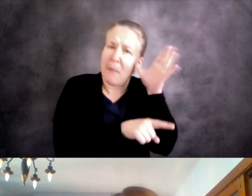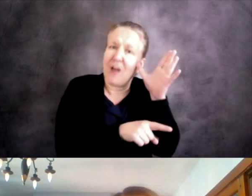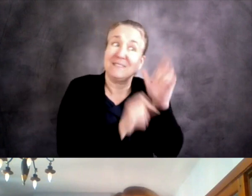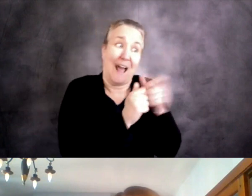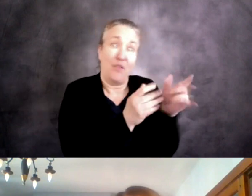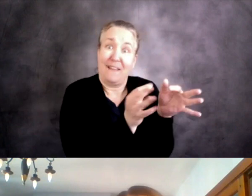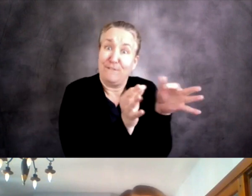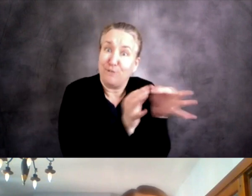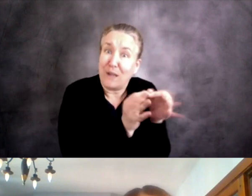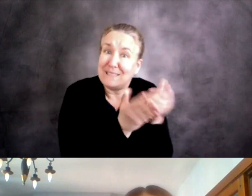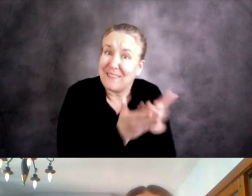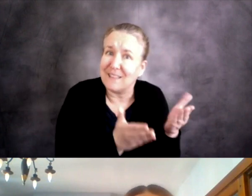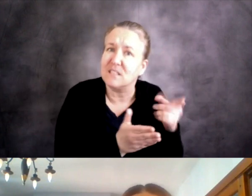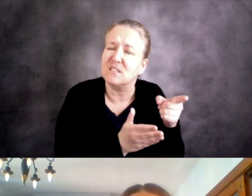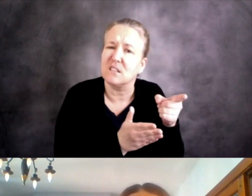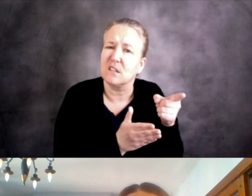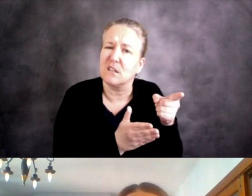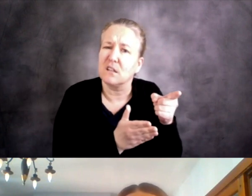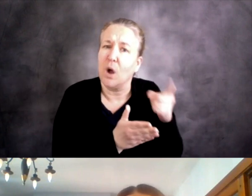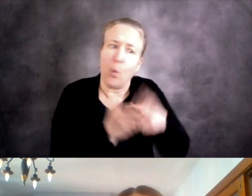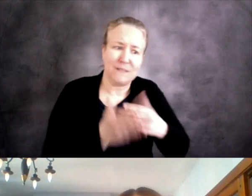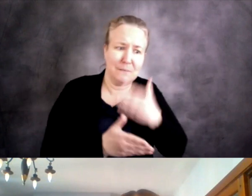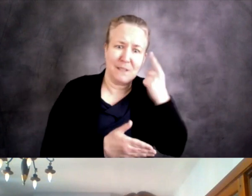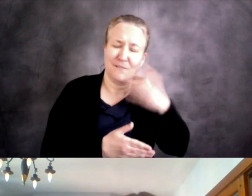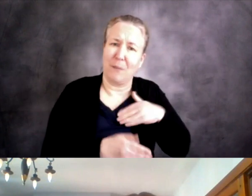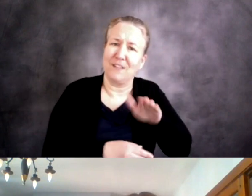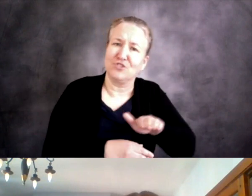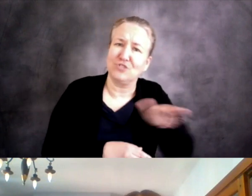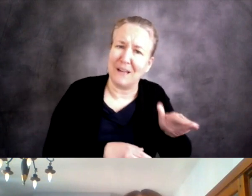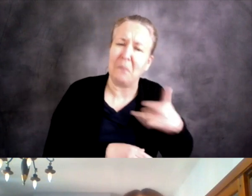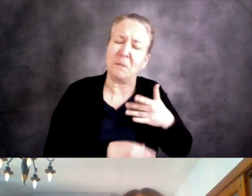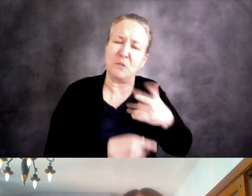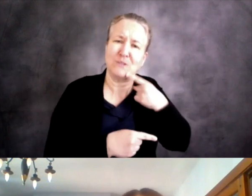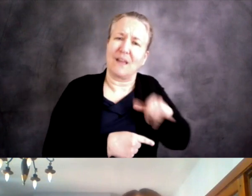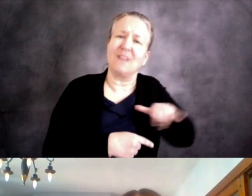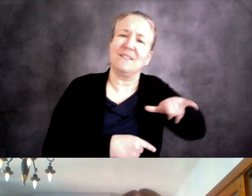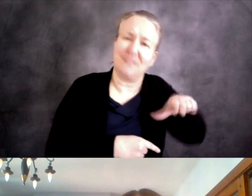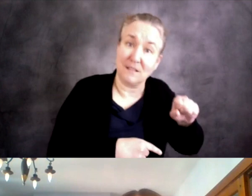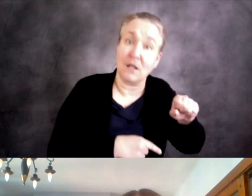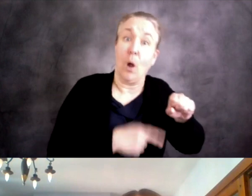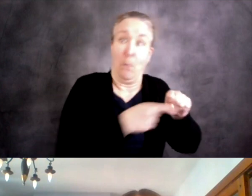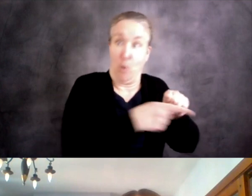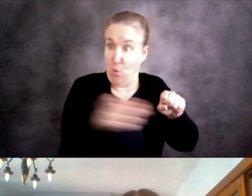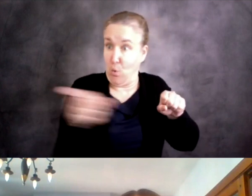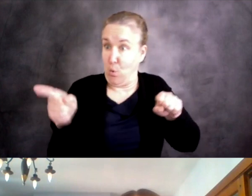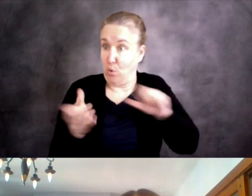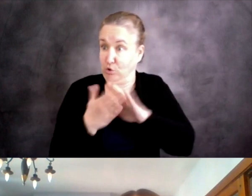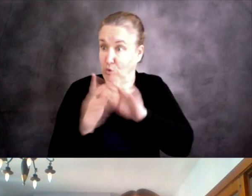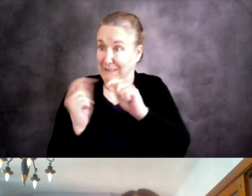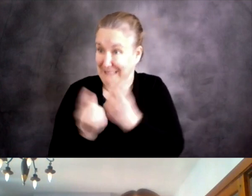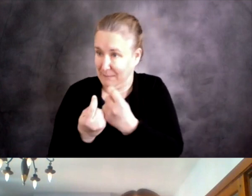as “This is what's best for my child” but you need as a school team to filter that into a